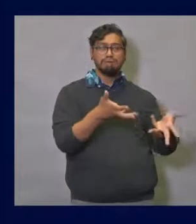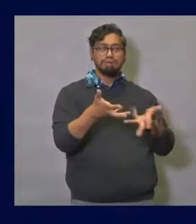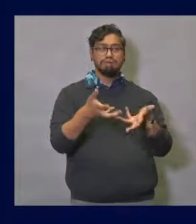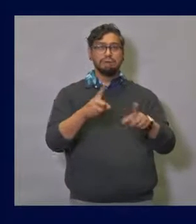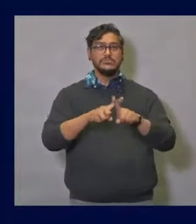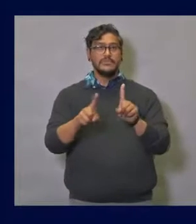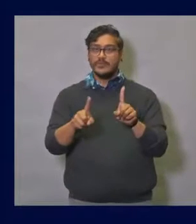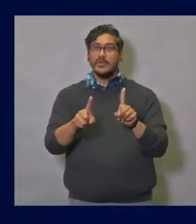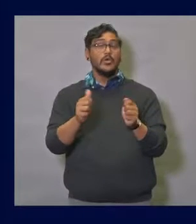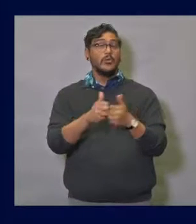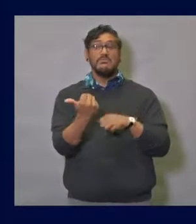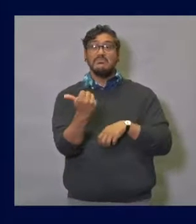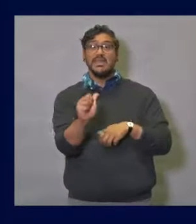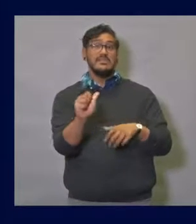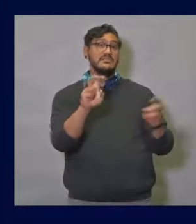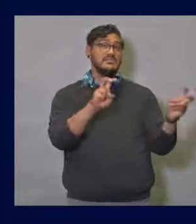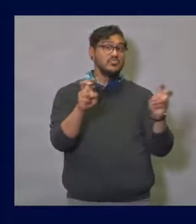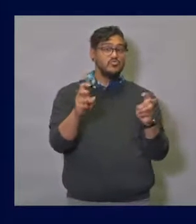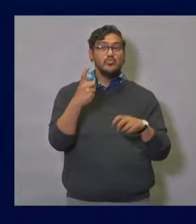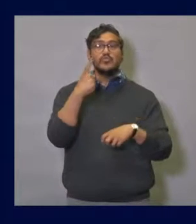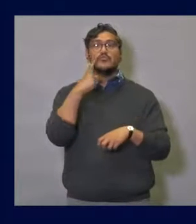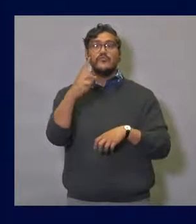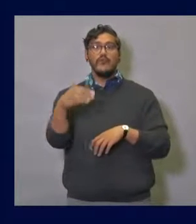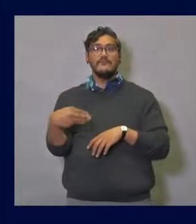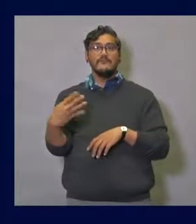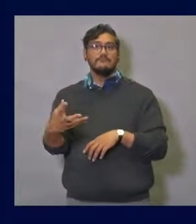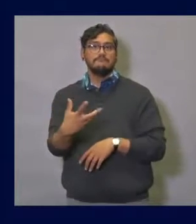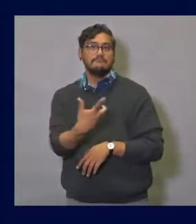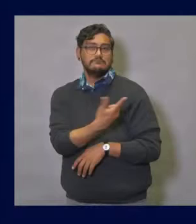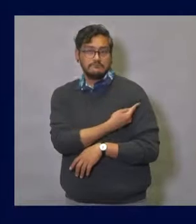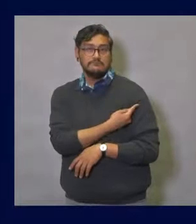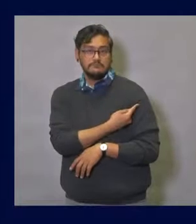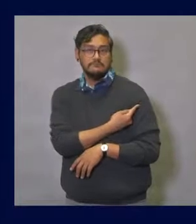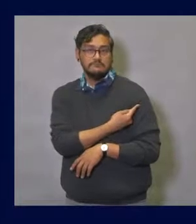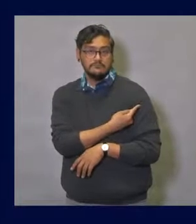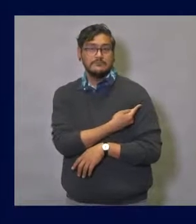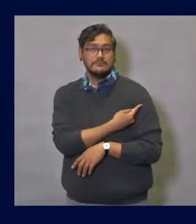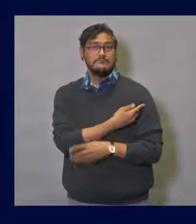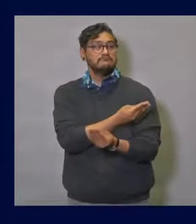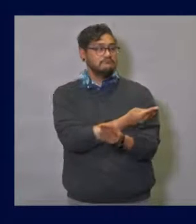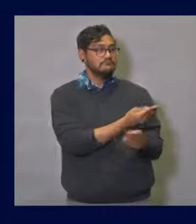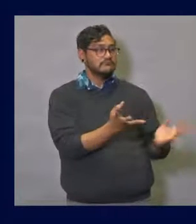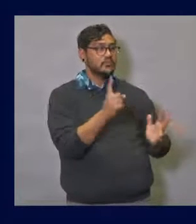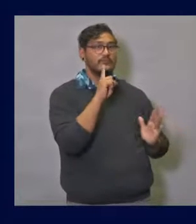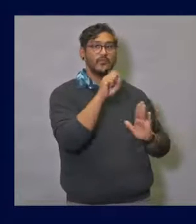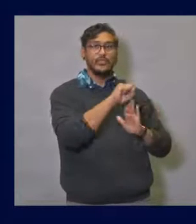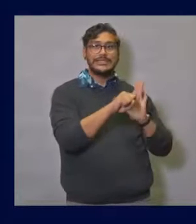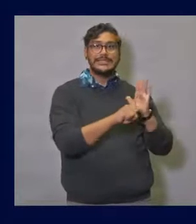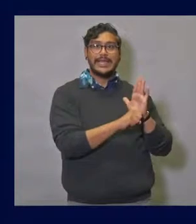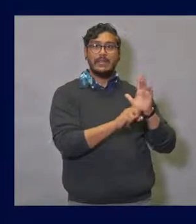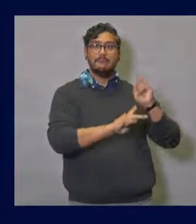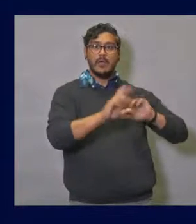ALL OF THE COUNTY VACCINATION PROVIDERS CONCERNING ANY AND ALL